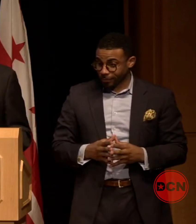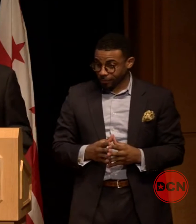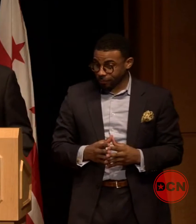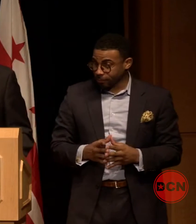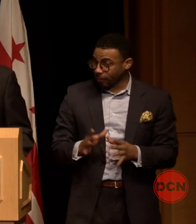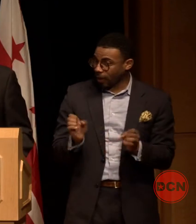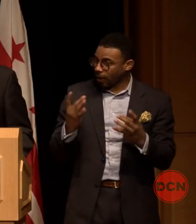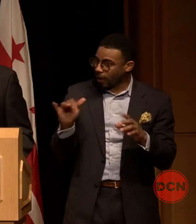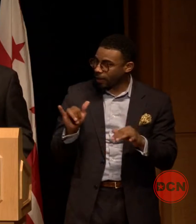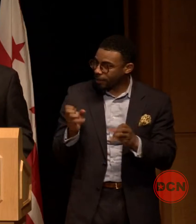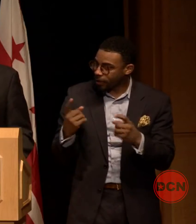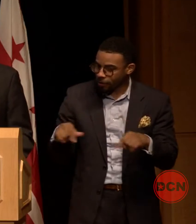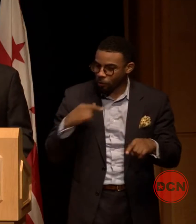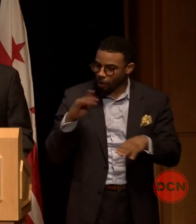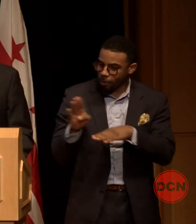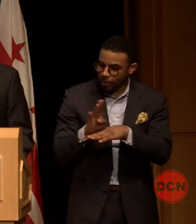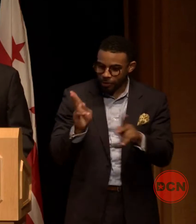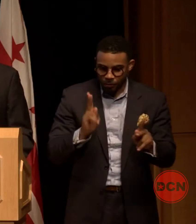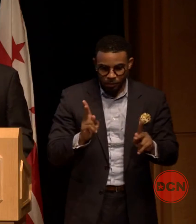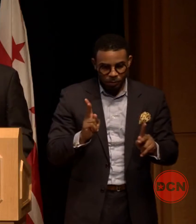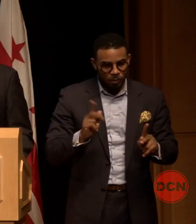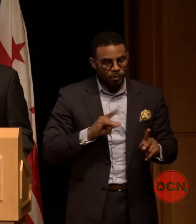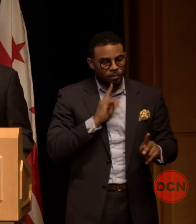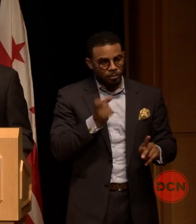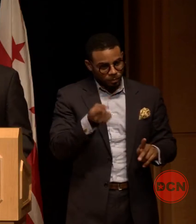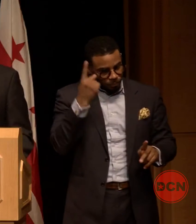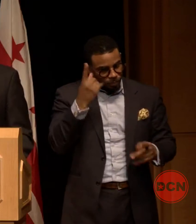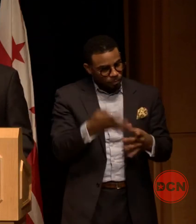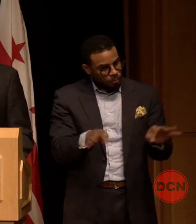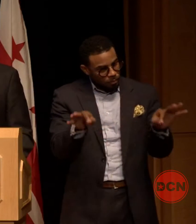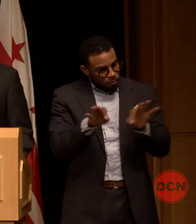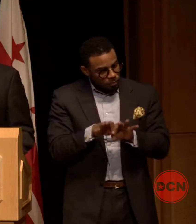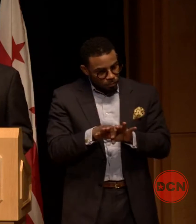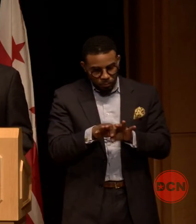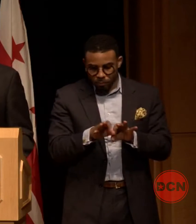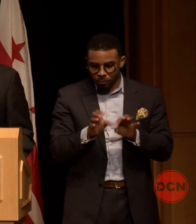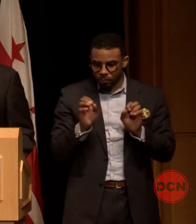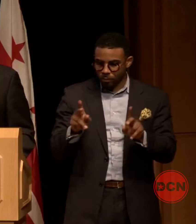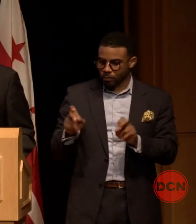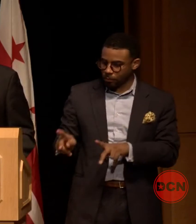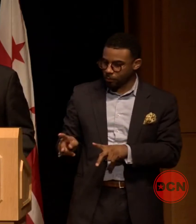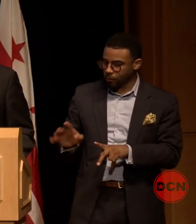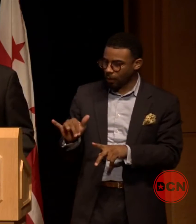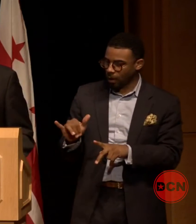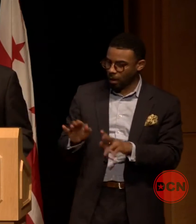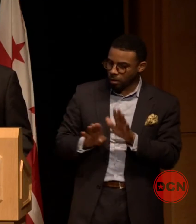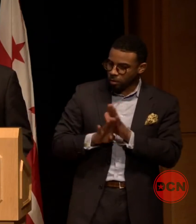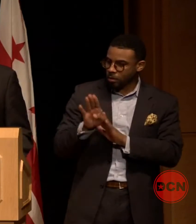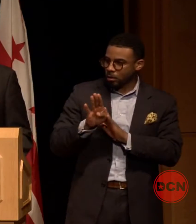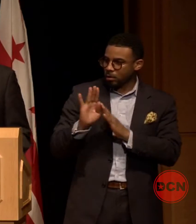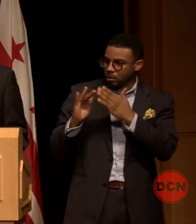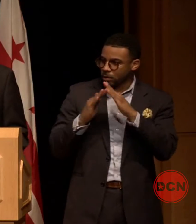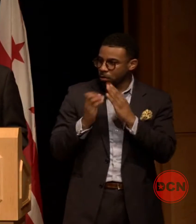LIKE MANY OF YOU WE ARE BUSINESS PEOPLE AND WE REALIZE THE IMPORTANCE AND OPPORTUNITY THAT A THRIVING CITY PROVIDES FOR ALL